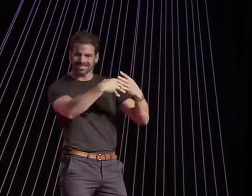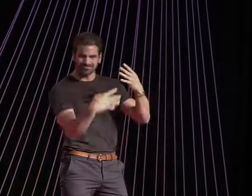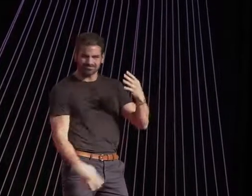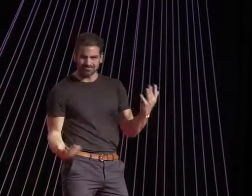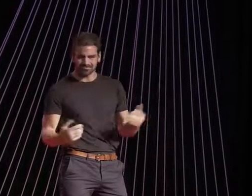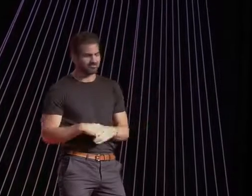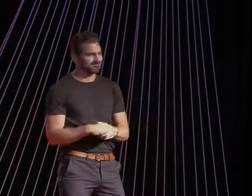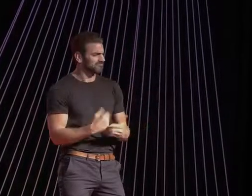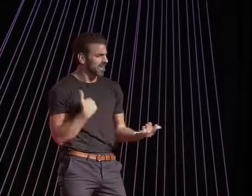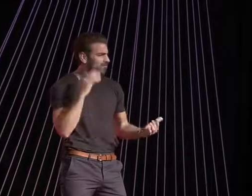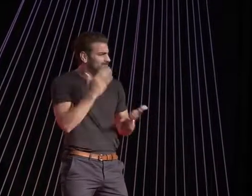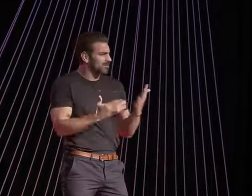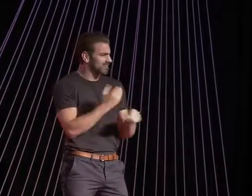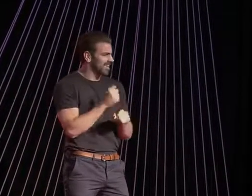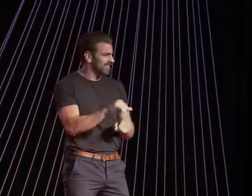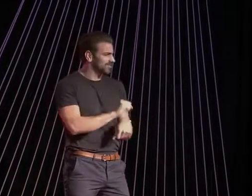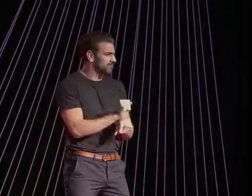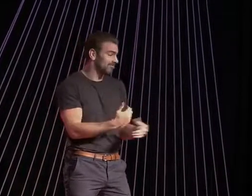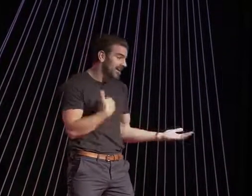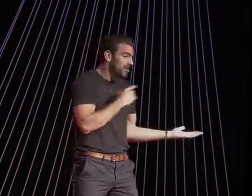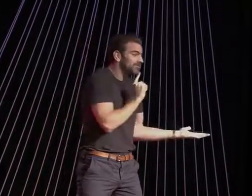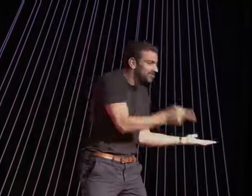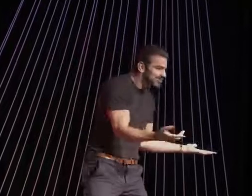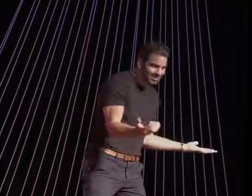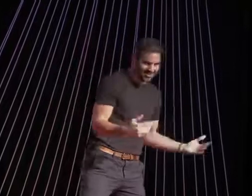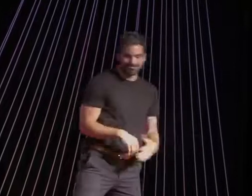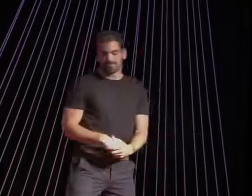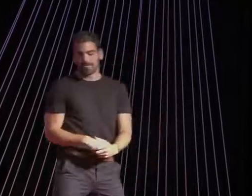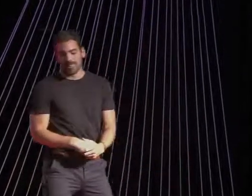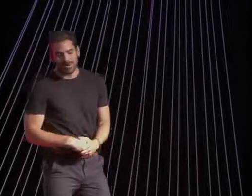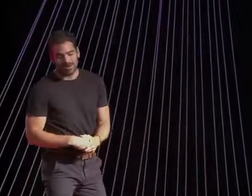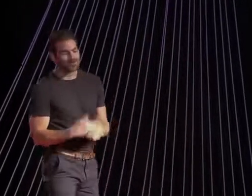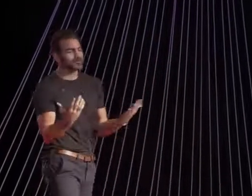them how they will benefit from hiring a deaf man for a multitude of reasons and i can walk